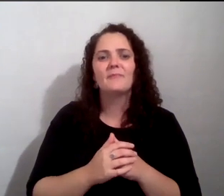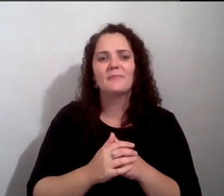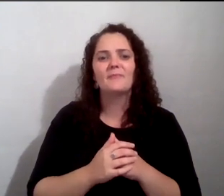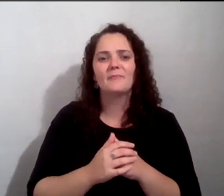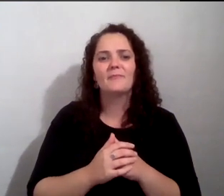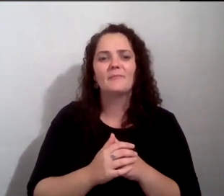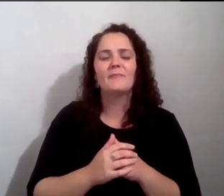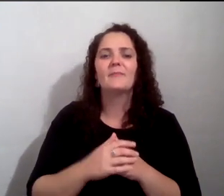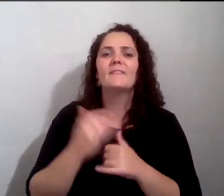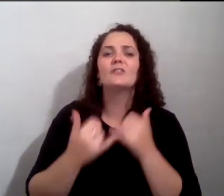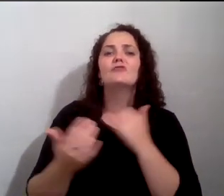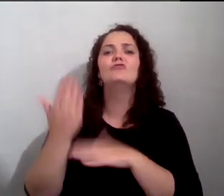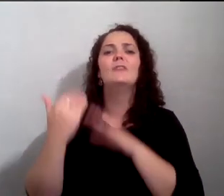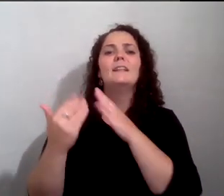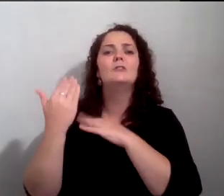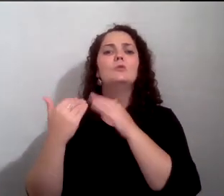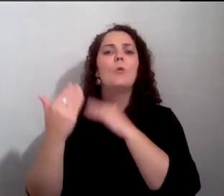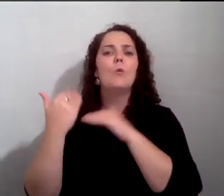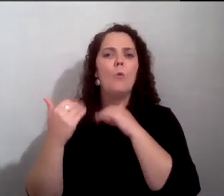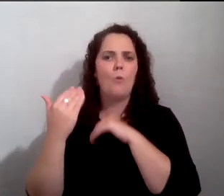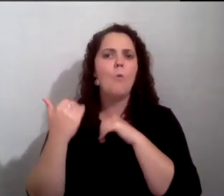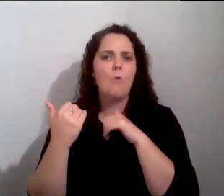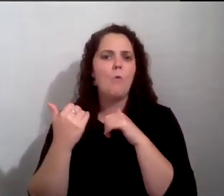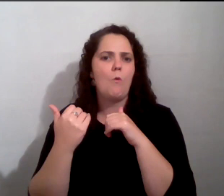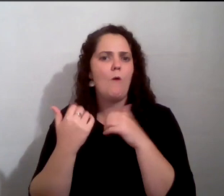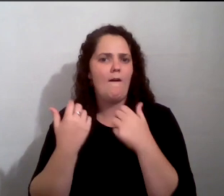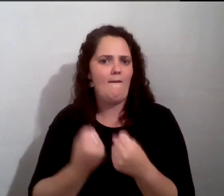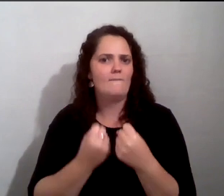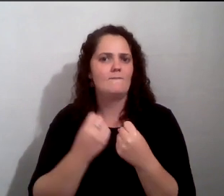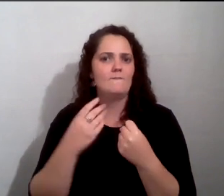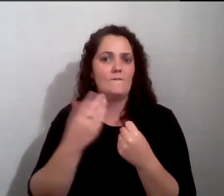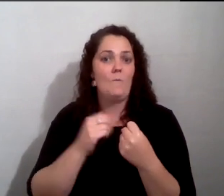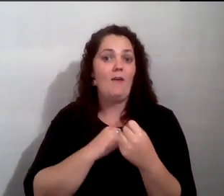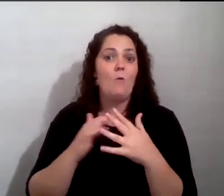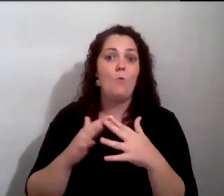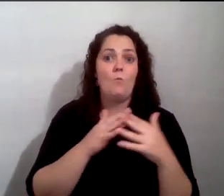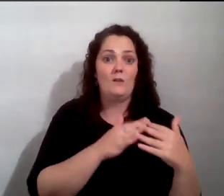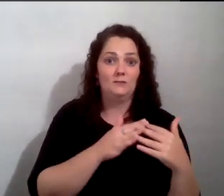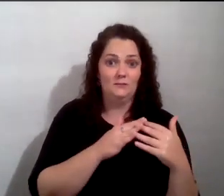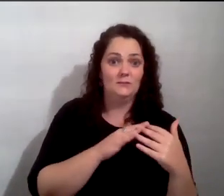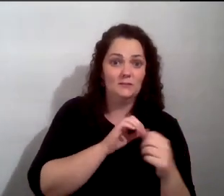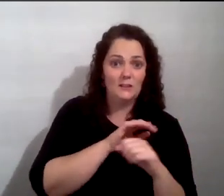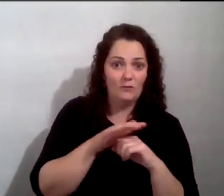explore next week. But there's this struggle in terms of